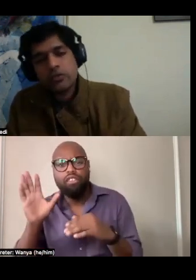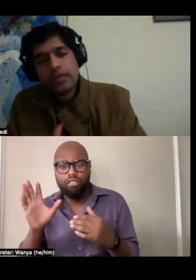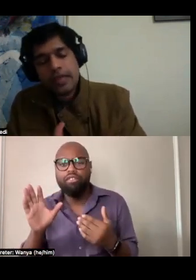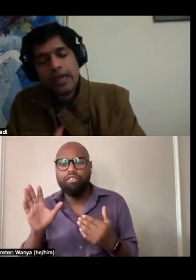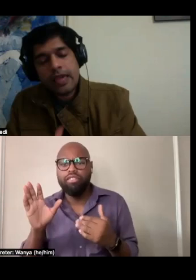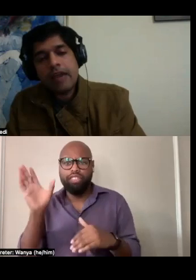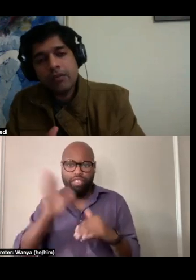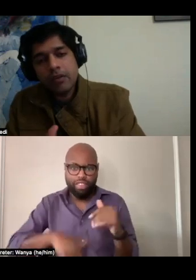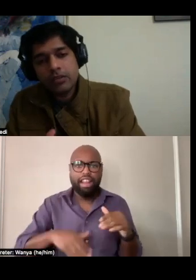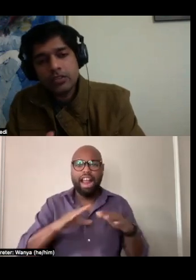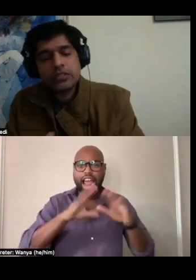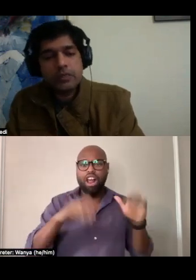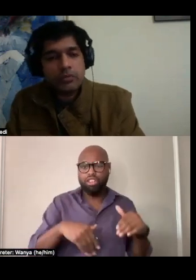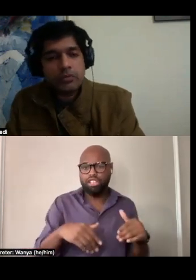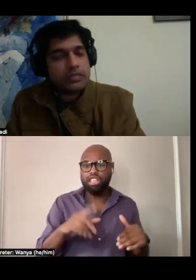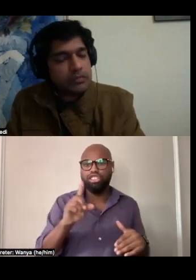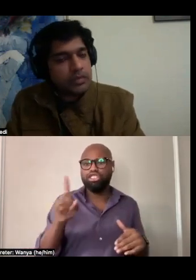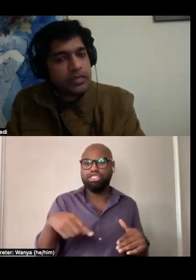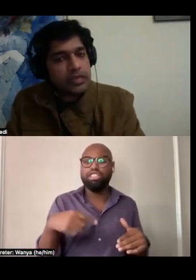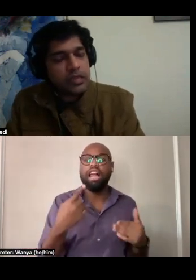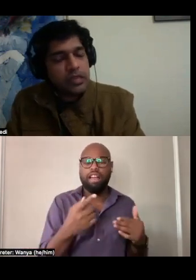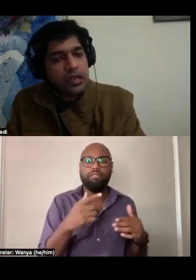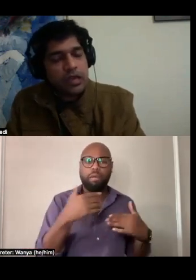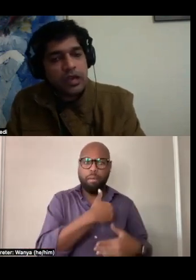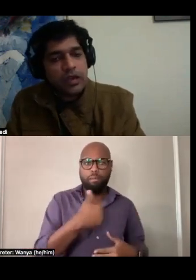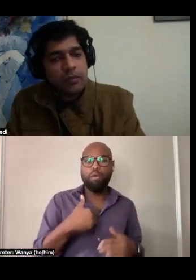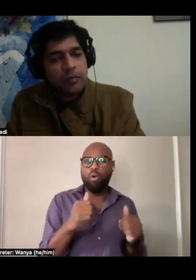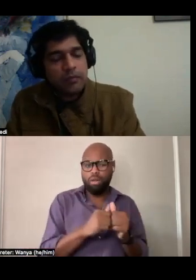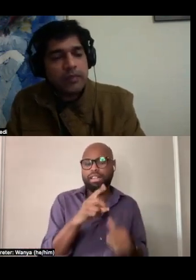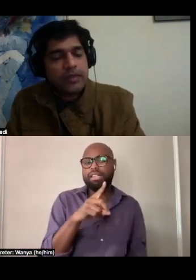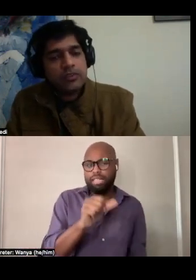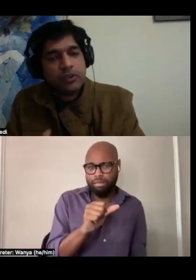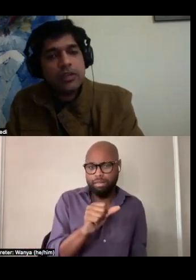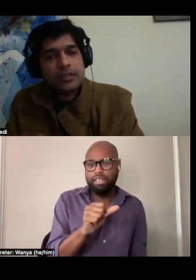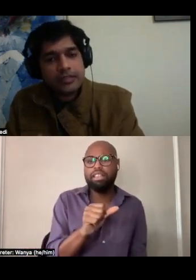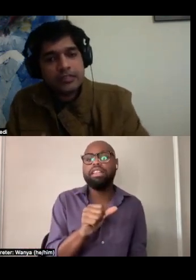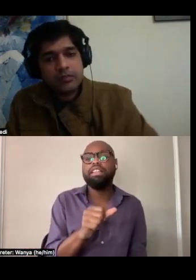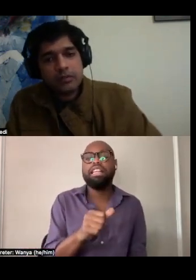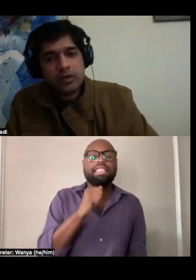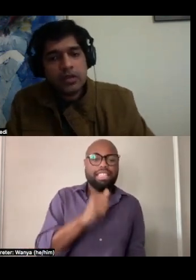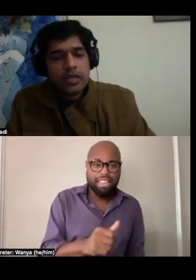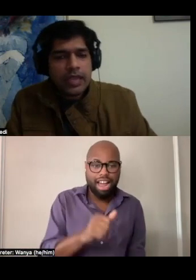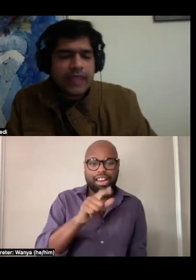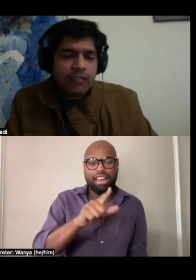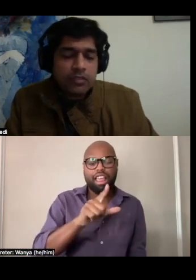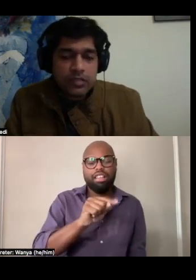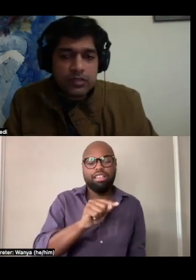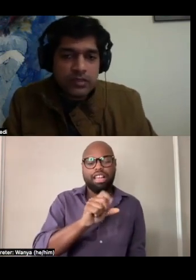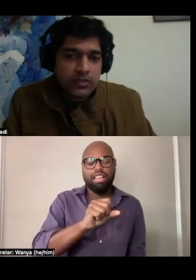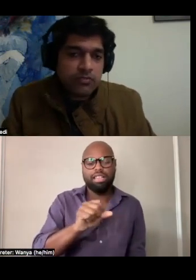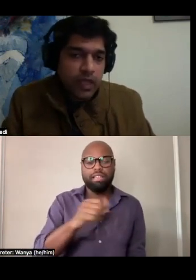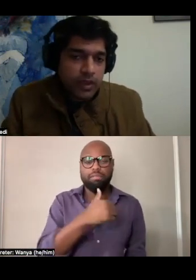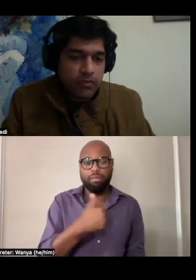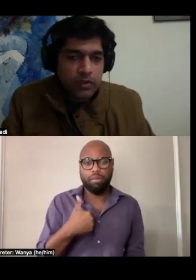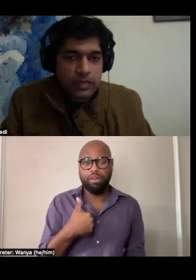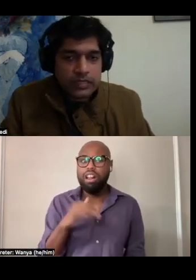that has just a member with a disability, that is a non-LTSS member. That was a serious finding for us.